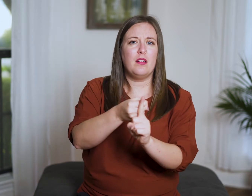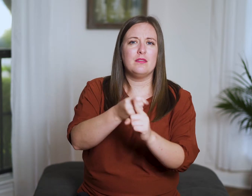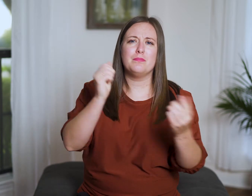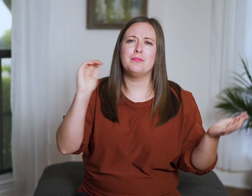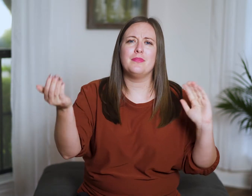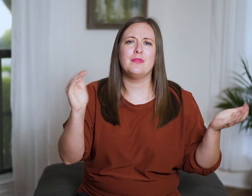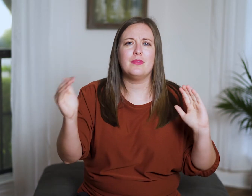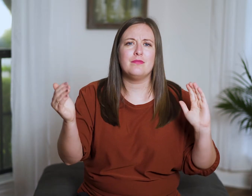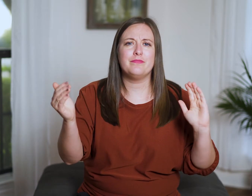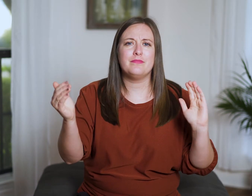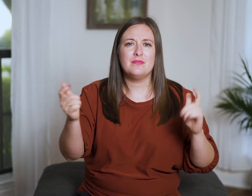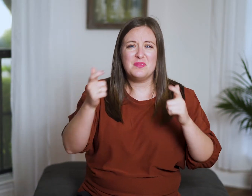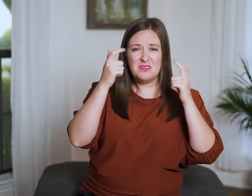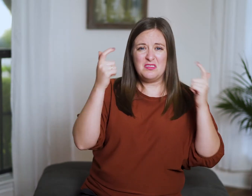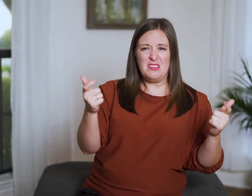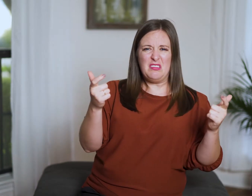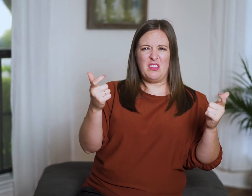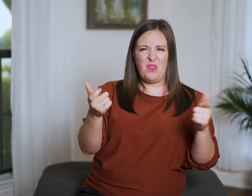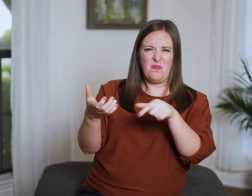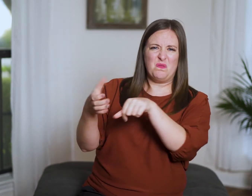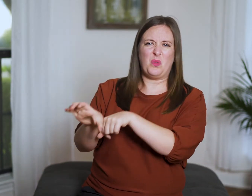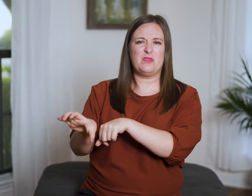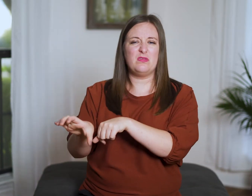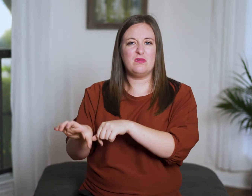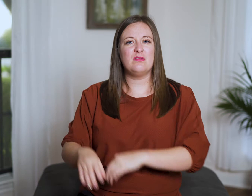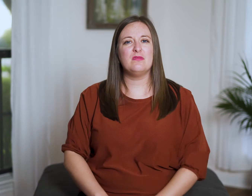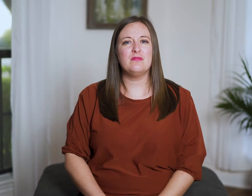than arrogance and forcefulness.